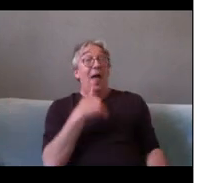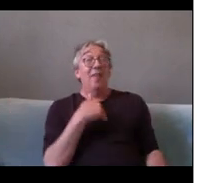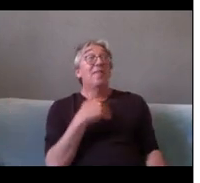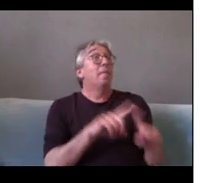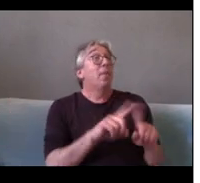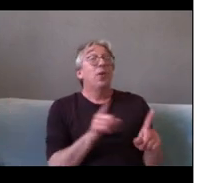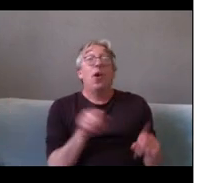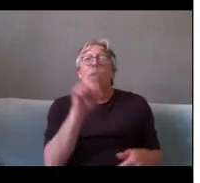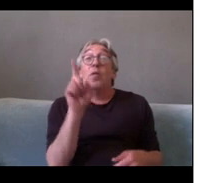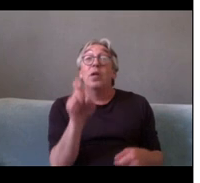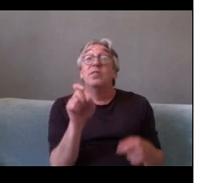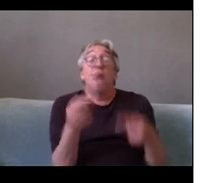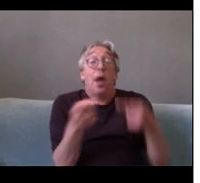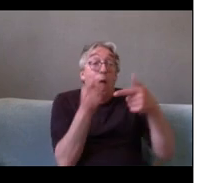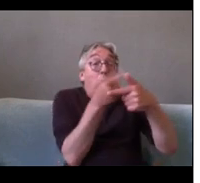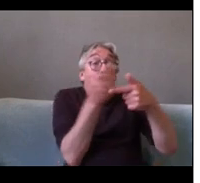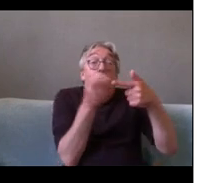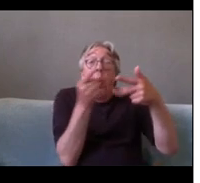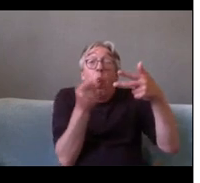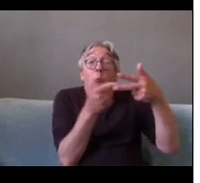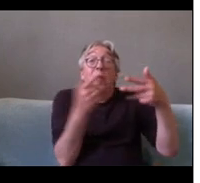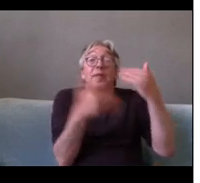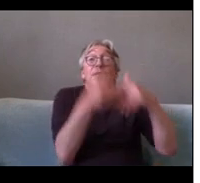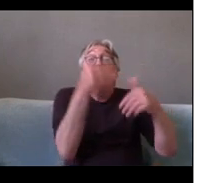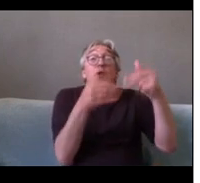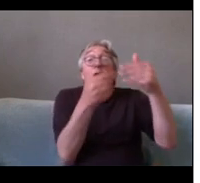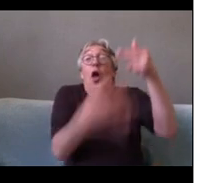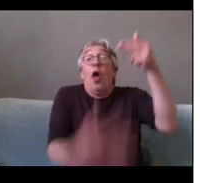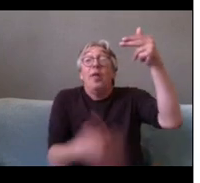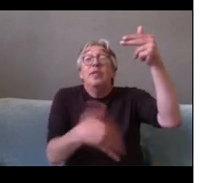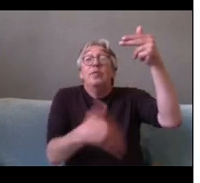the prevalence rate for Zambia was 0.9%.